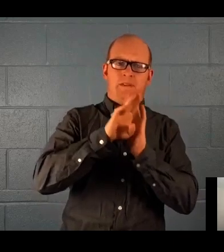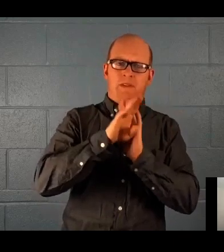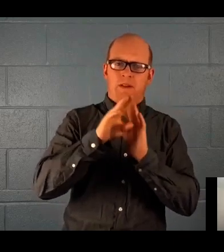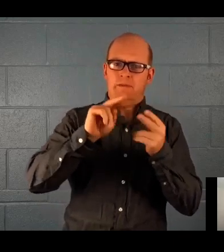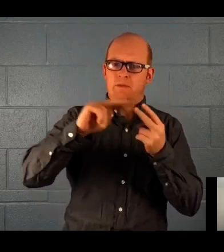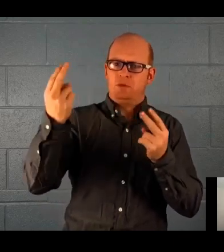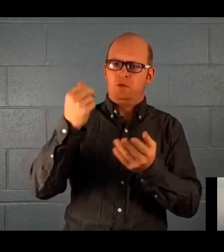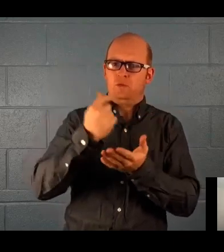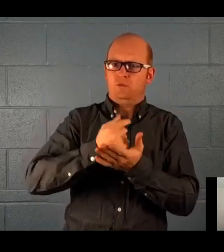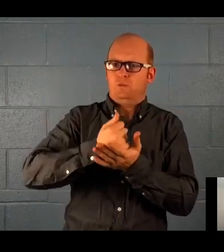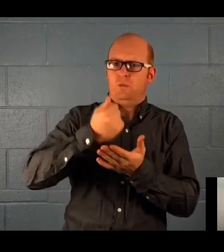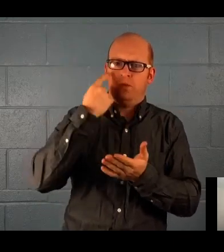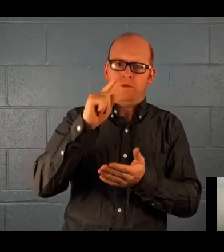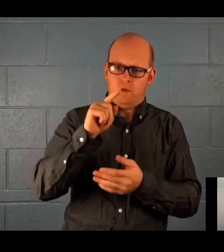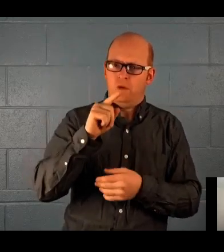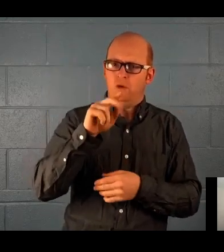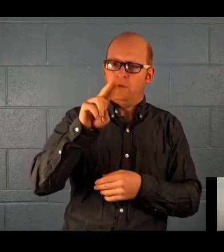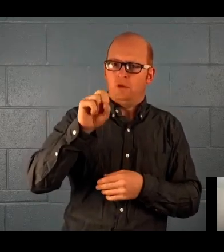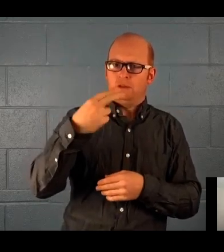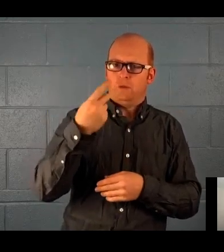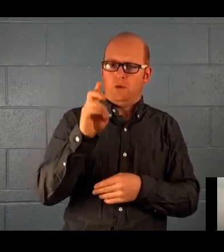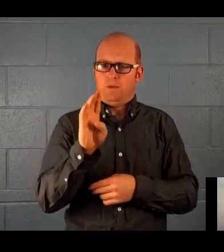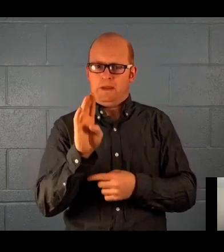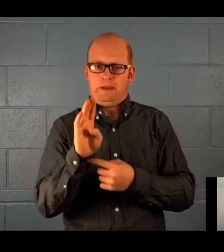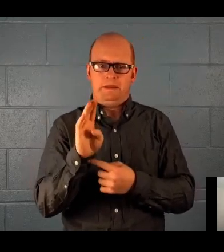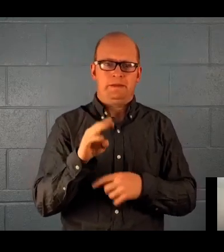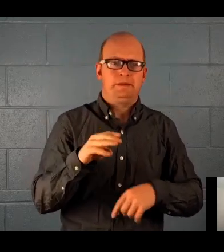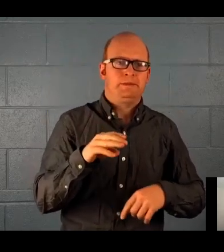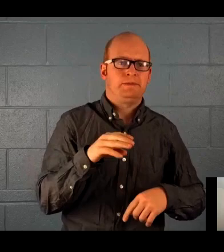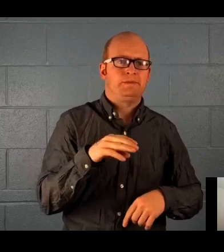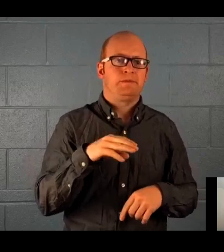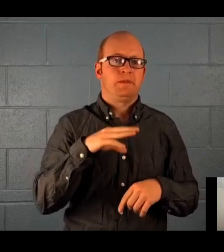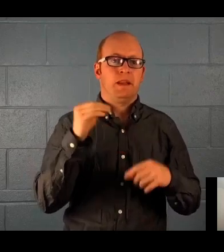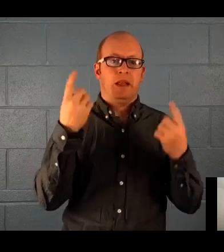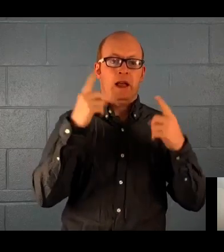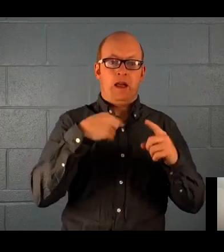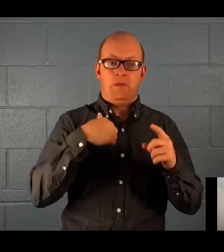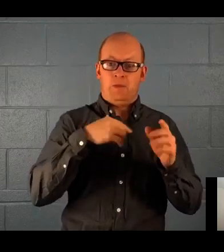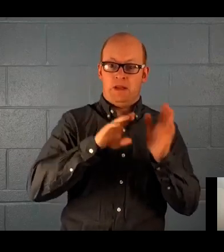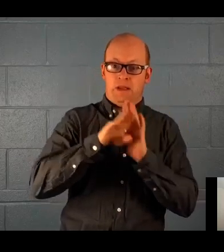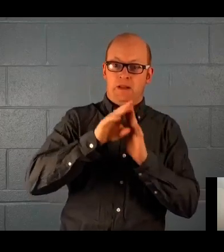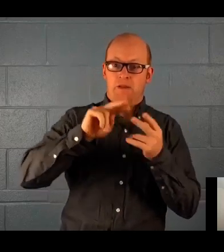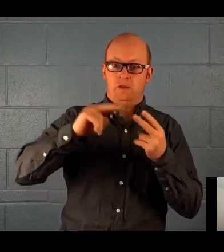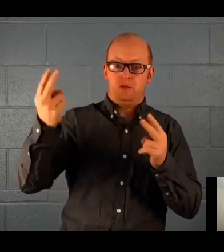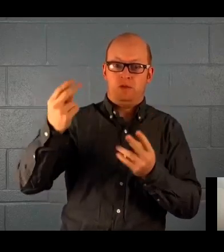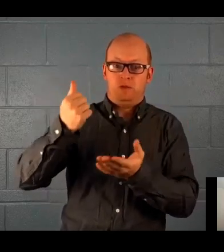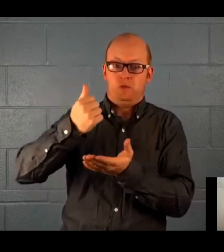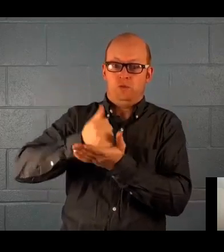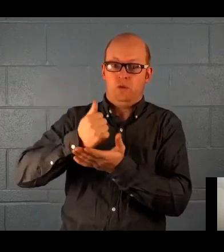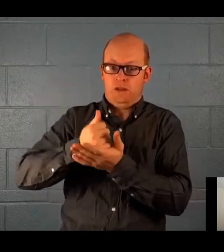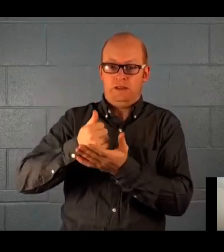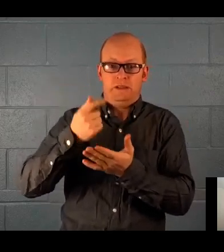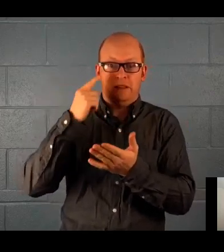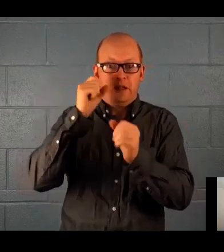My goal is to develop a gene therapy strategy for USH1b. And when we develop a gene therapy strategy